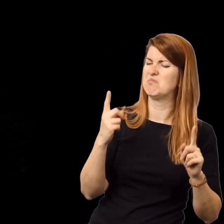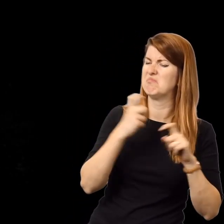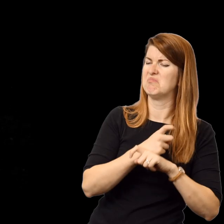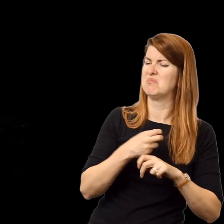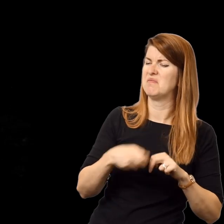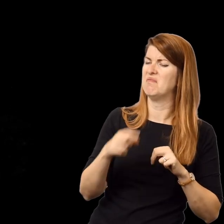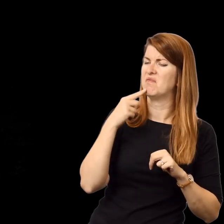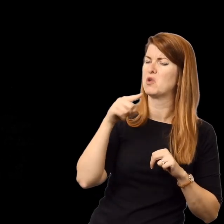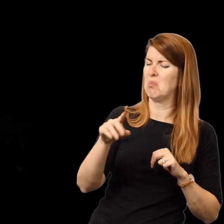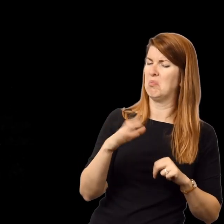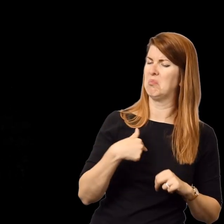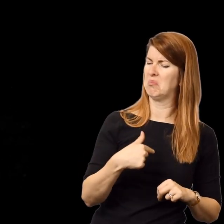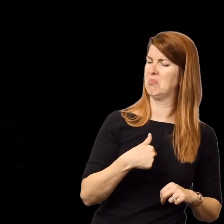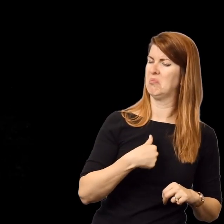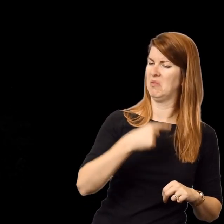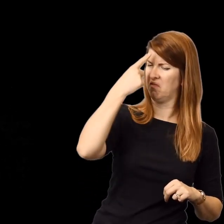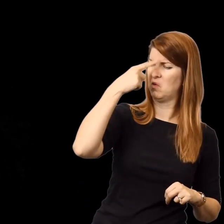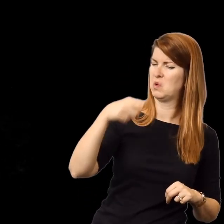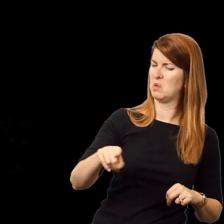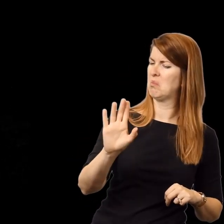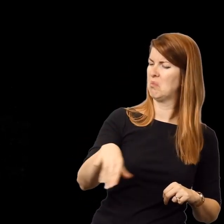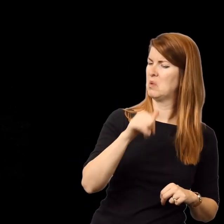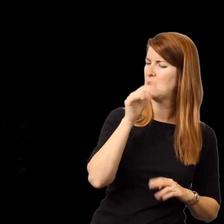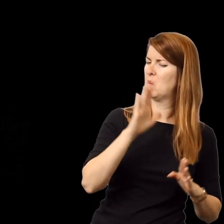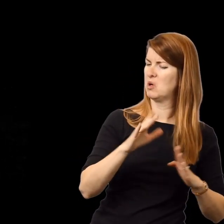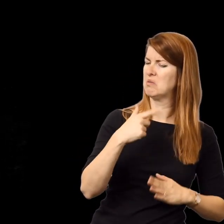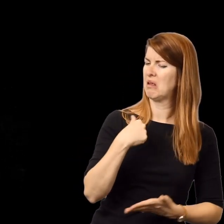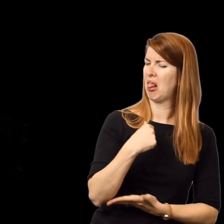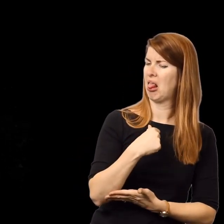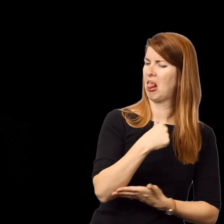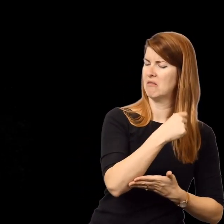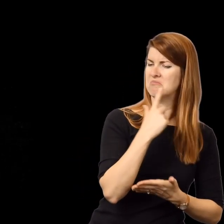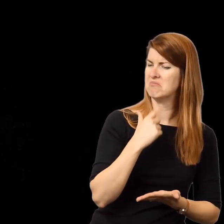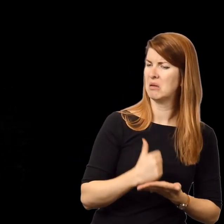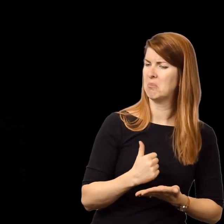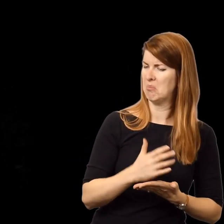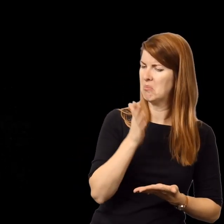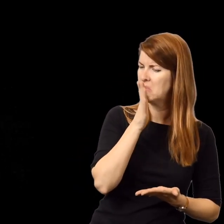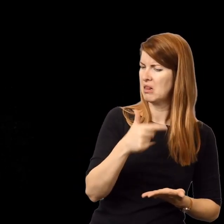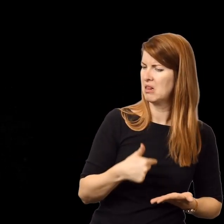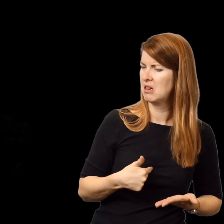This is way too difficult for you, so I'll do it for you. Don't worry about it.